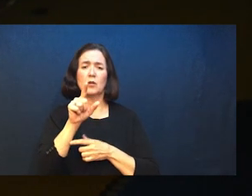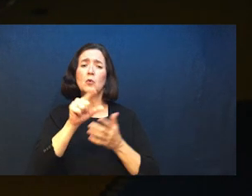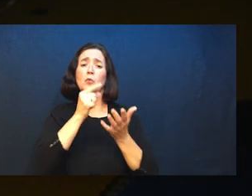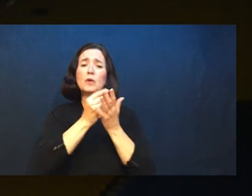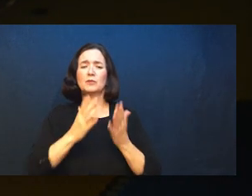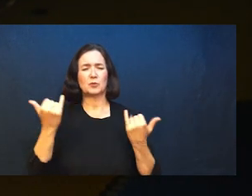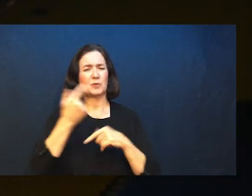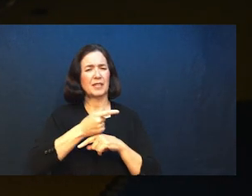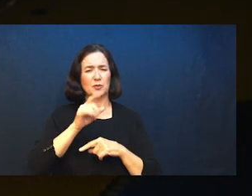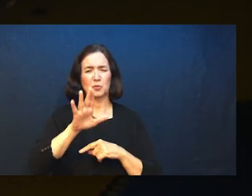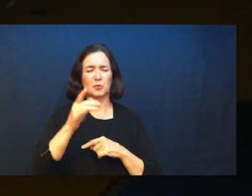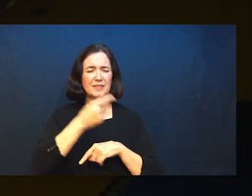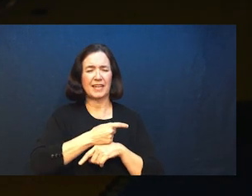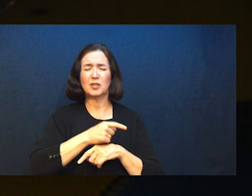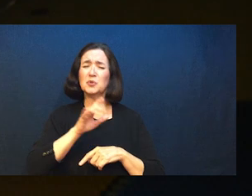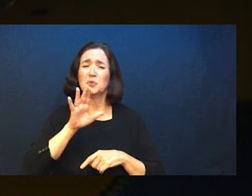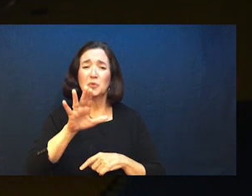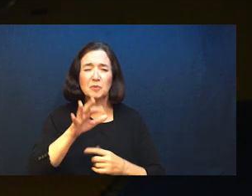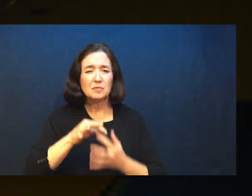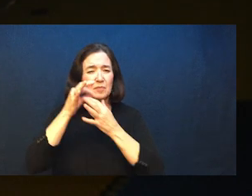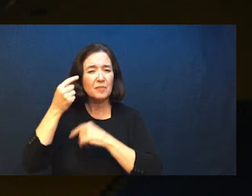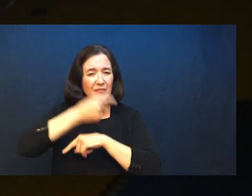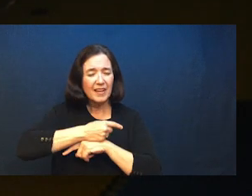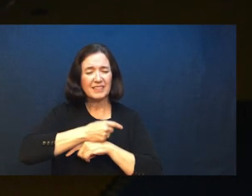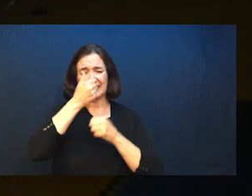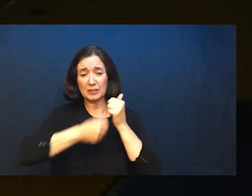Graduates, today is your day. Today is your day.